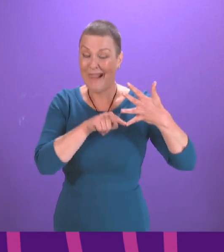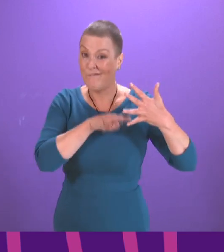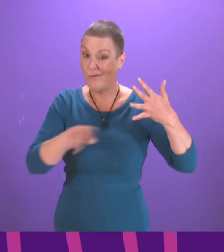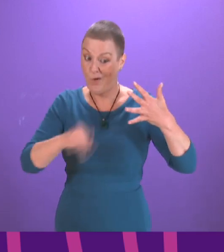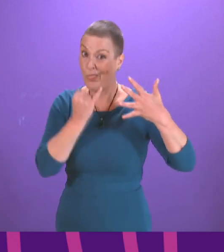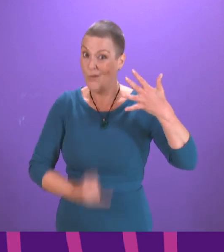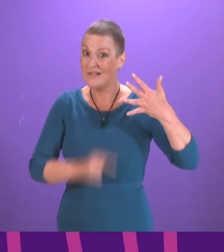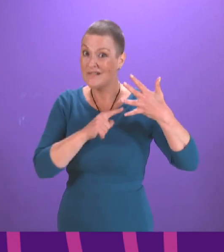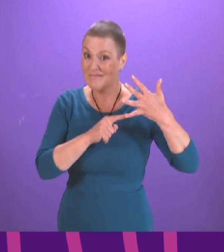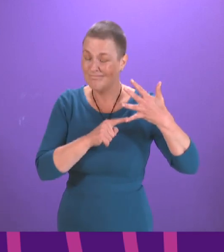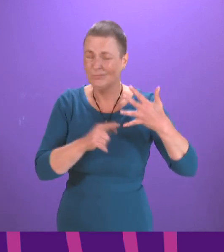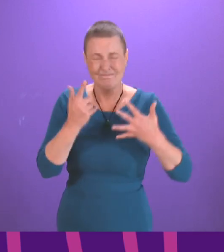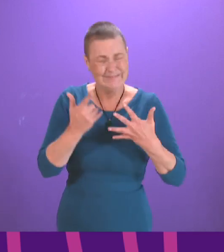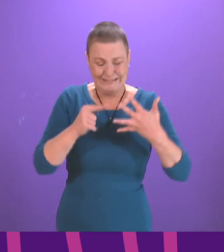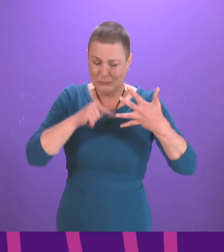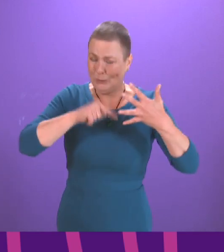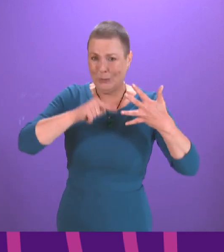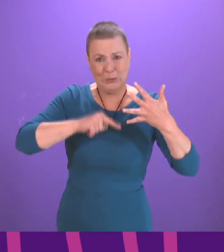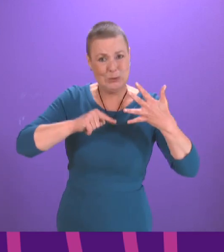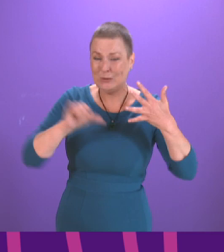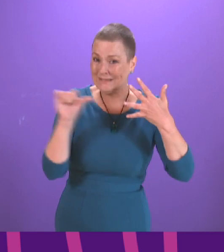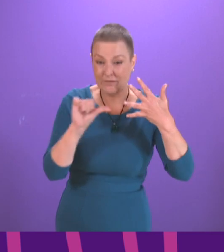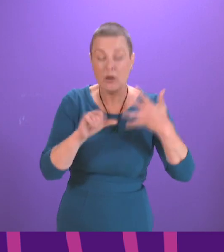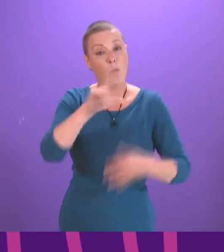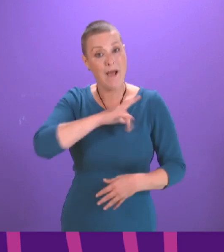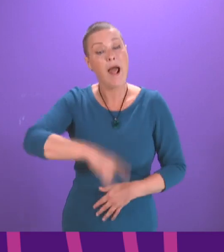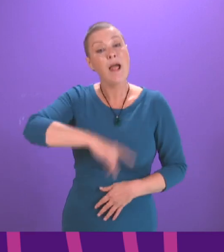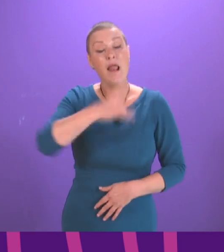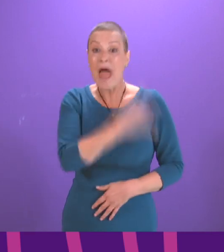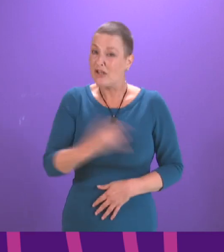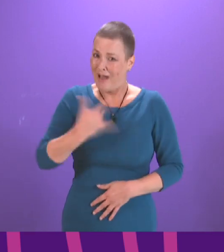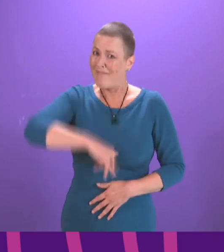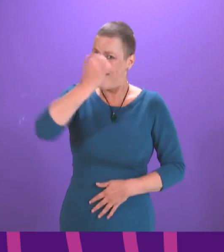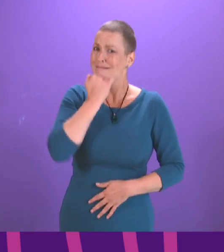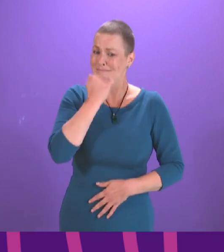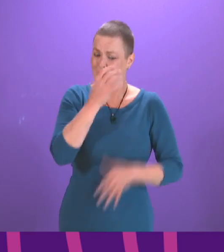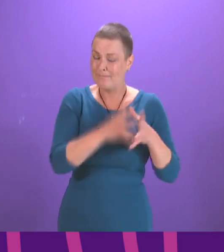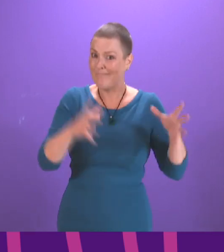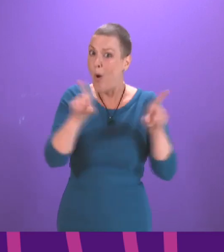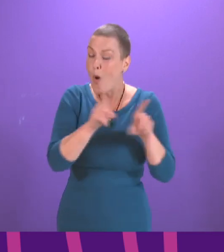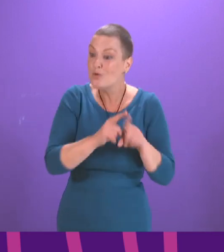has been very finely balanced. Lanarkshire has a high number of cases, high test positivity